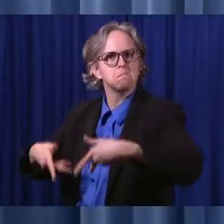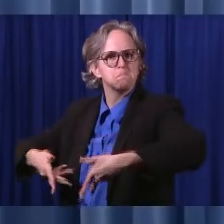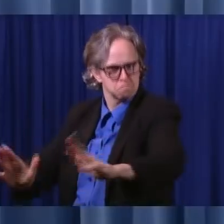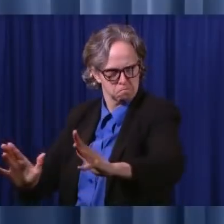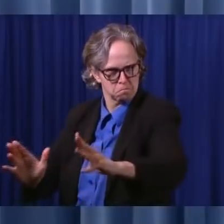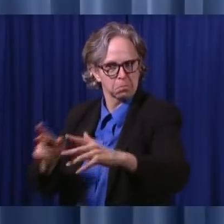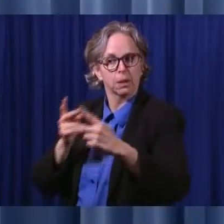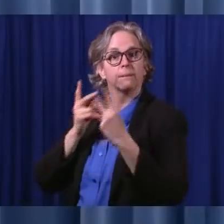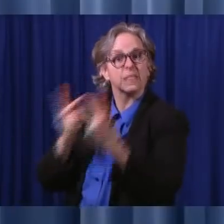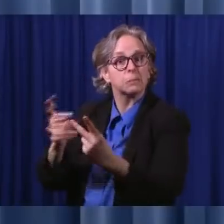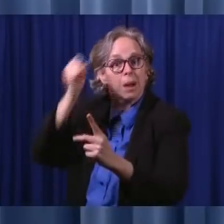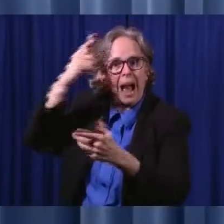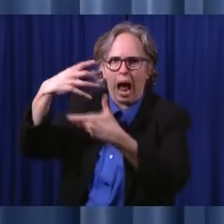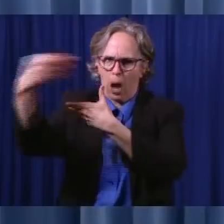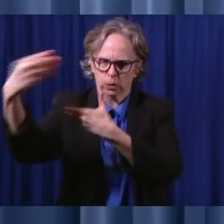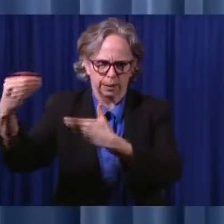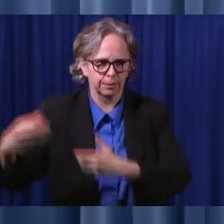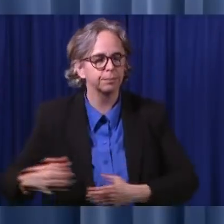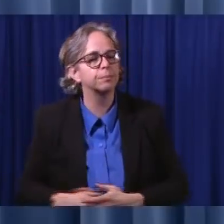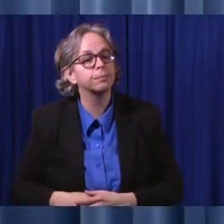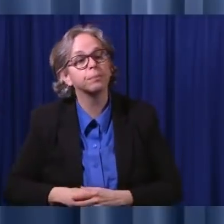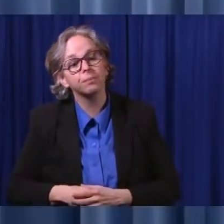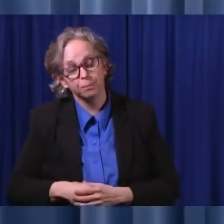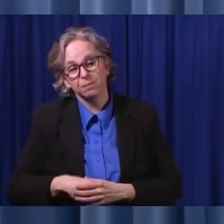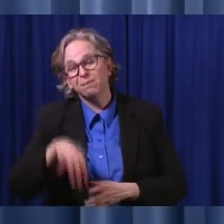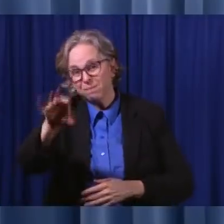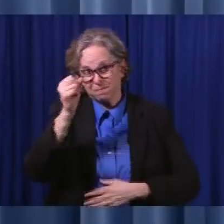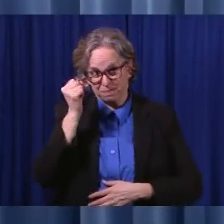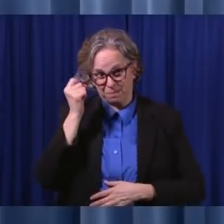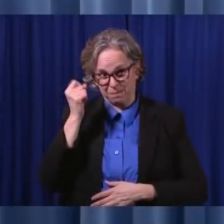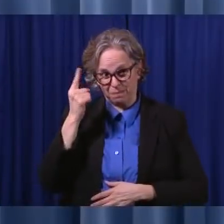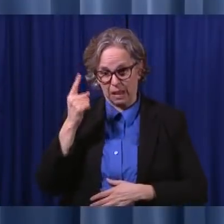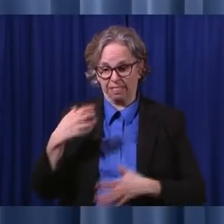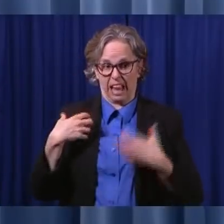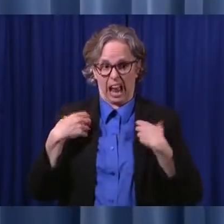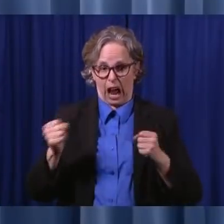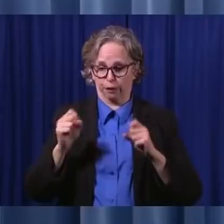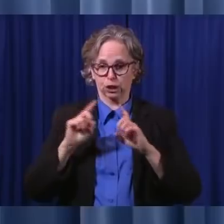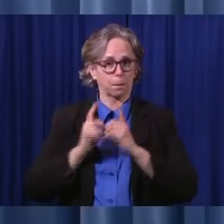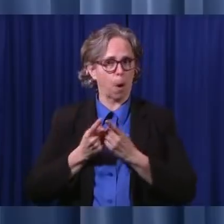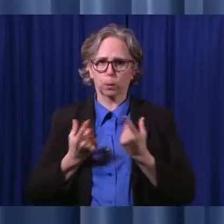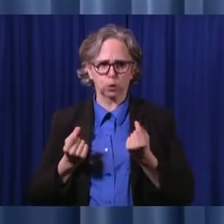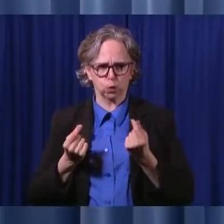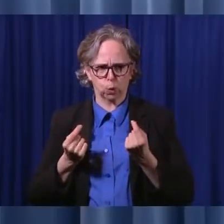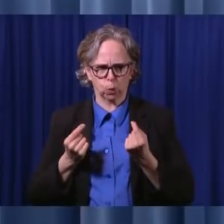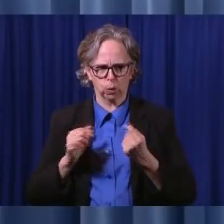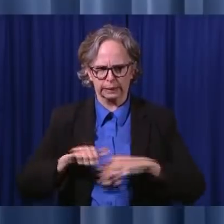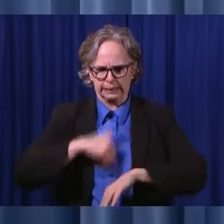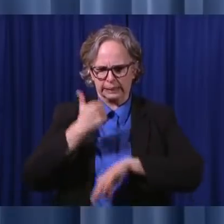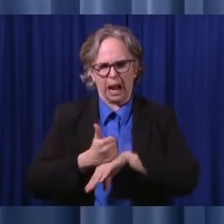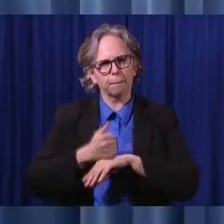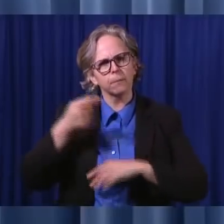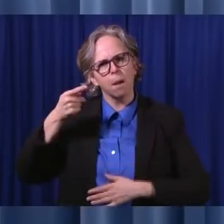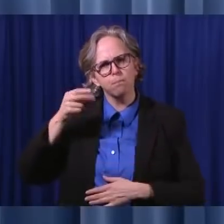DISABILITIES AND THE ASSISTED LIVING FACILITIES. WE'RE GOING THE START ON JUNE 8TH, AND WE'RE GOING TO START TO DO THIS UNDER